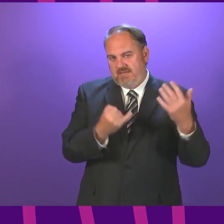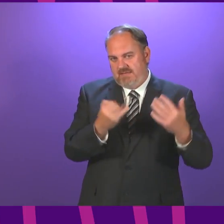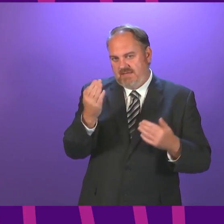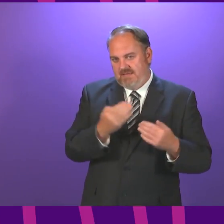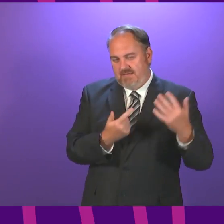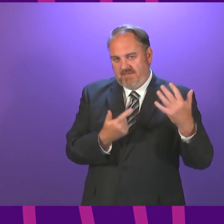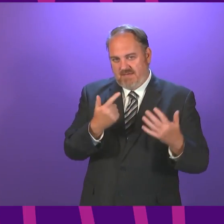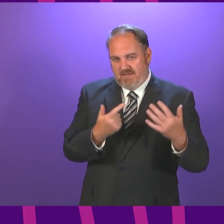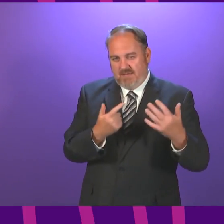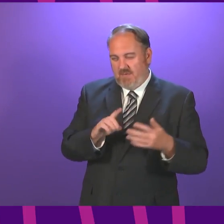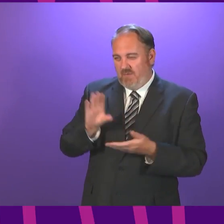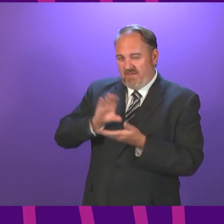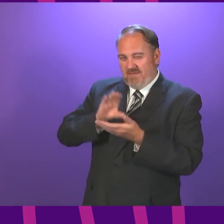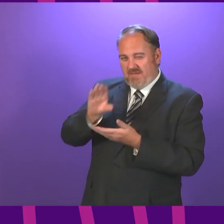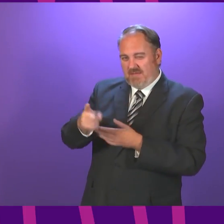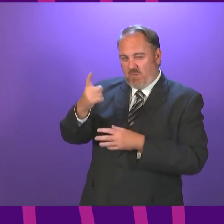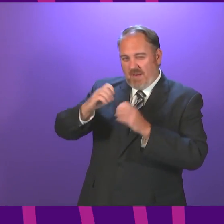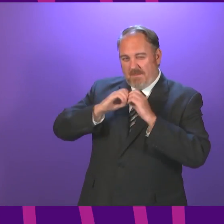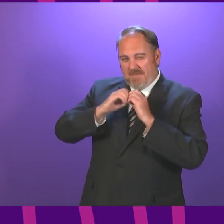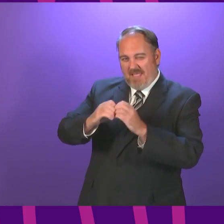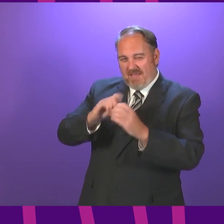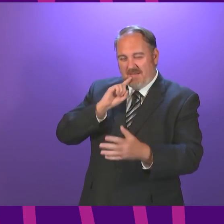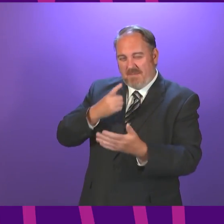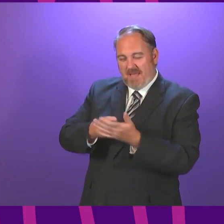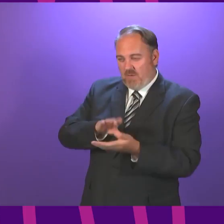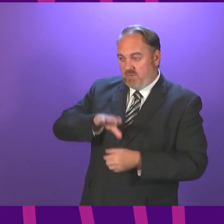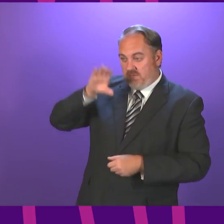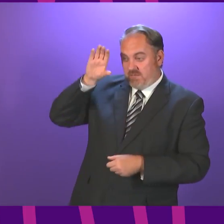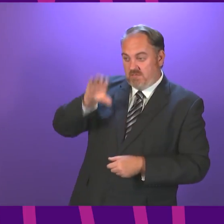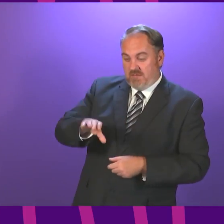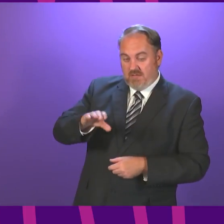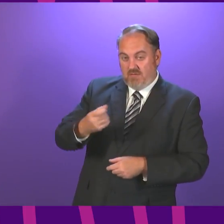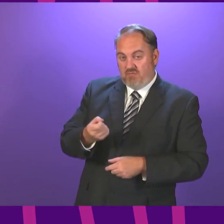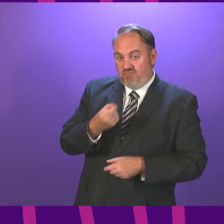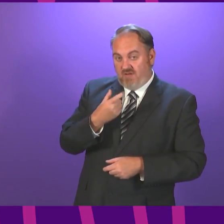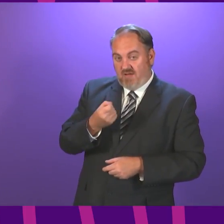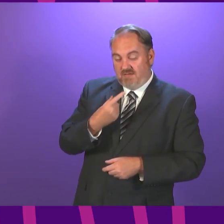more than £1 billion in drug and alcohol services, and it is clear that inputs do not